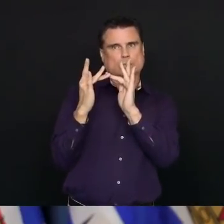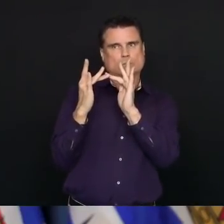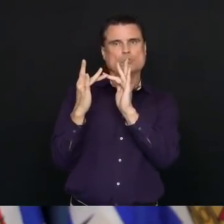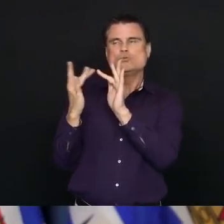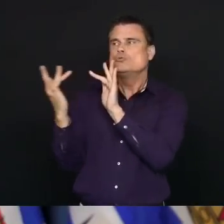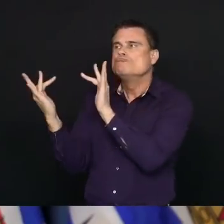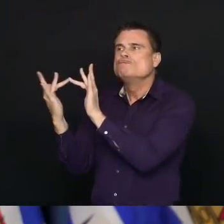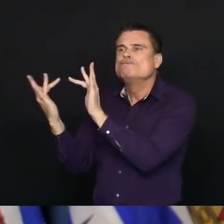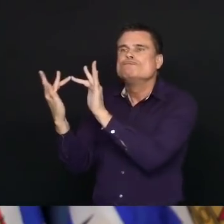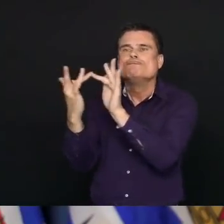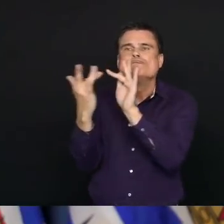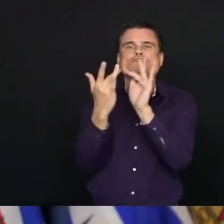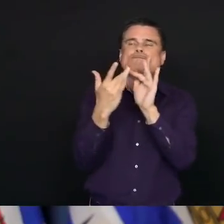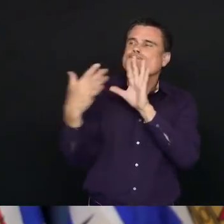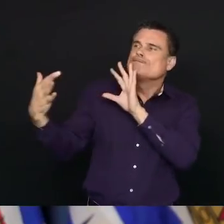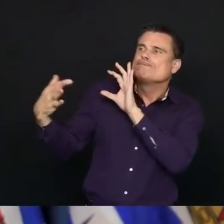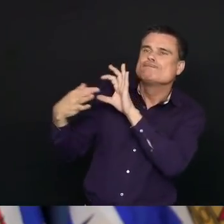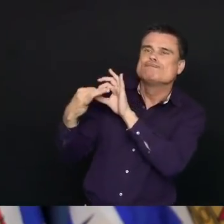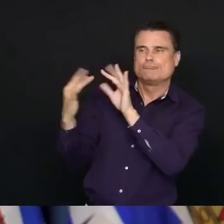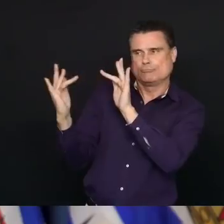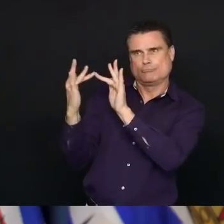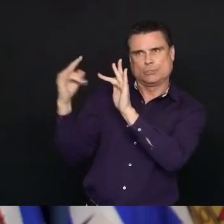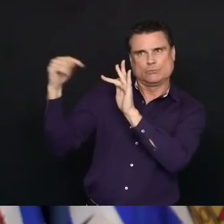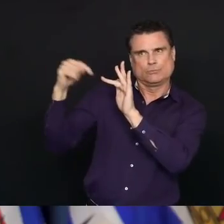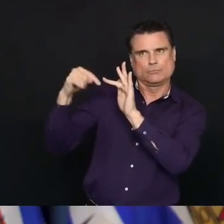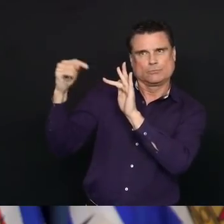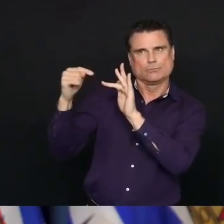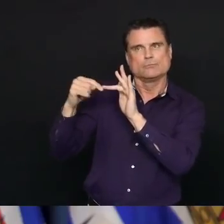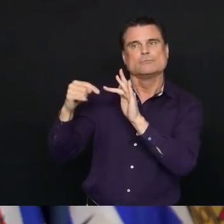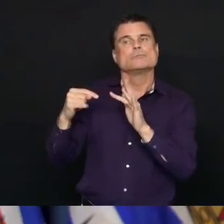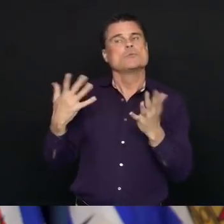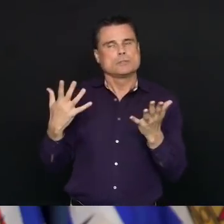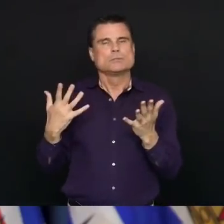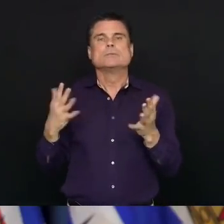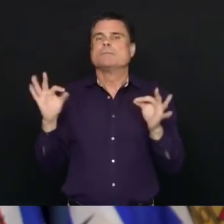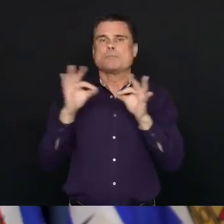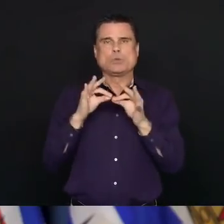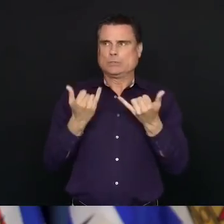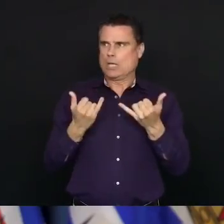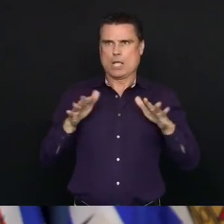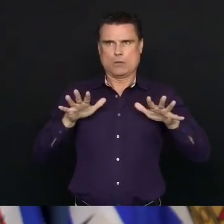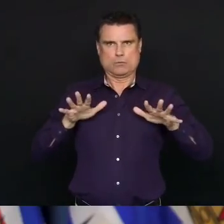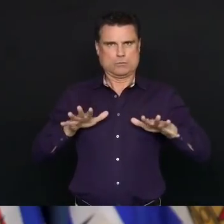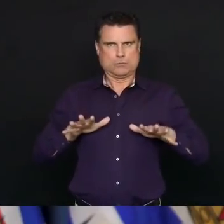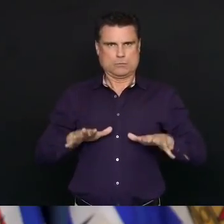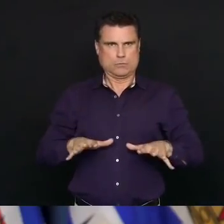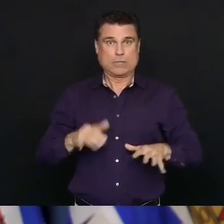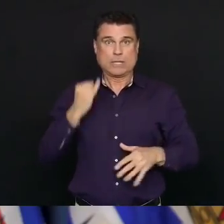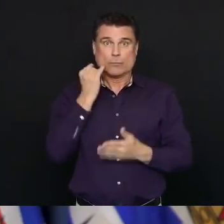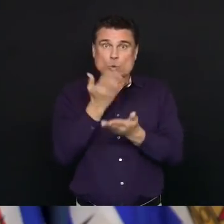equally should not happen. This is not the time for that. This is the time to be as virtual as possible.